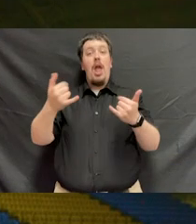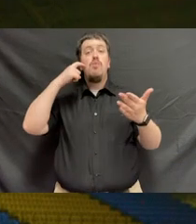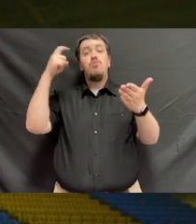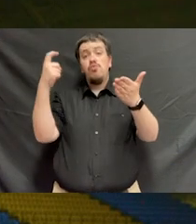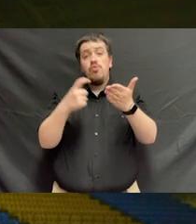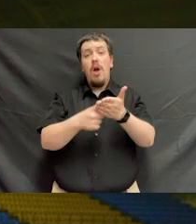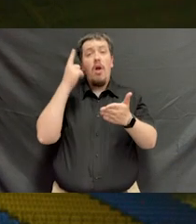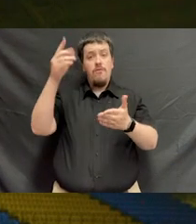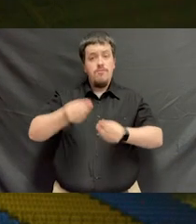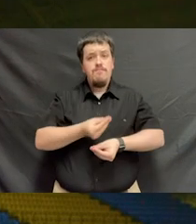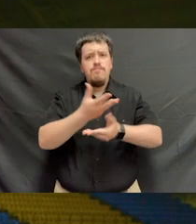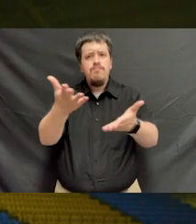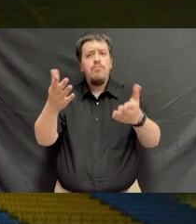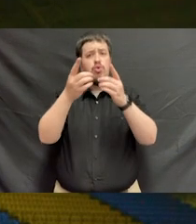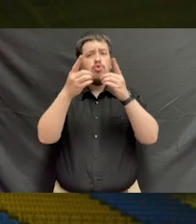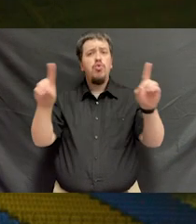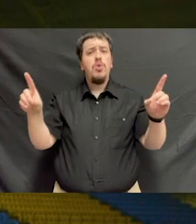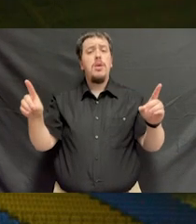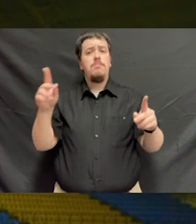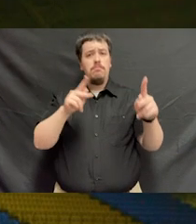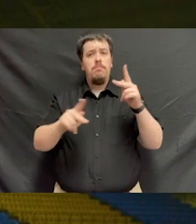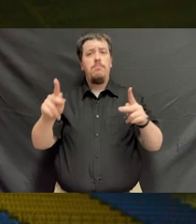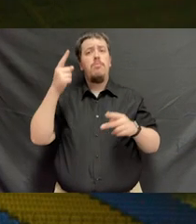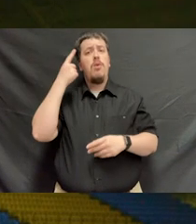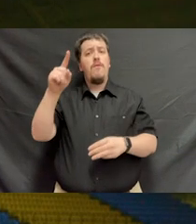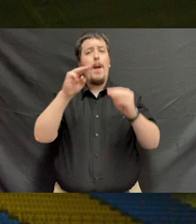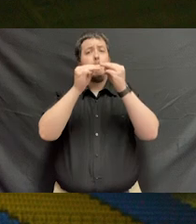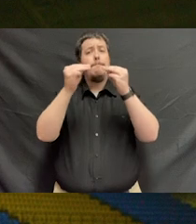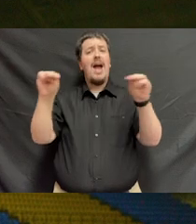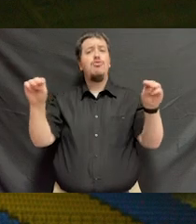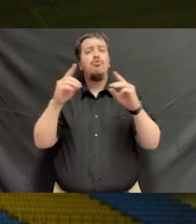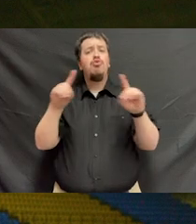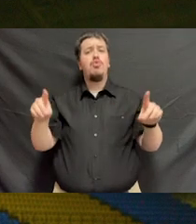At this time, I will recognize for the conferring of the degree, the candidates for the master's degree.